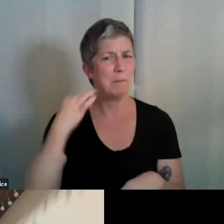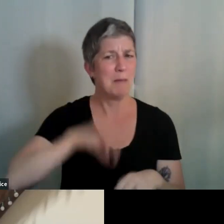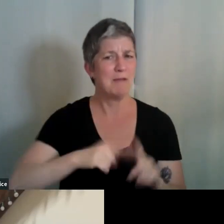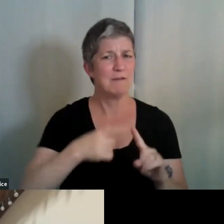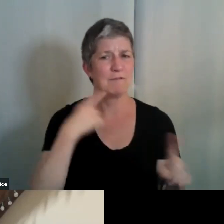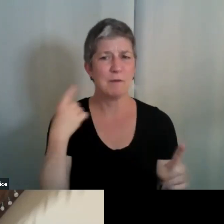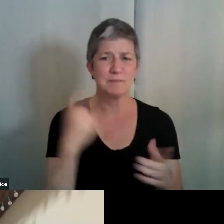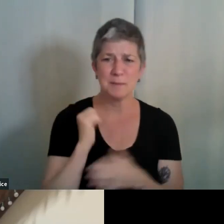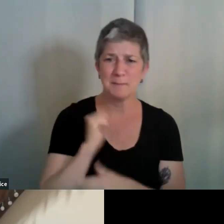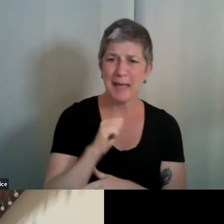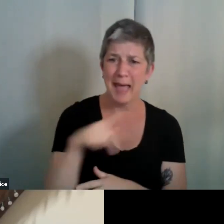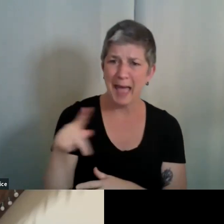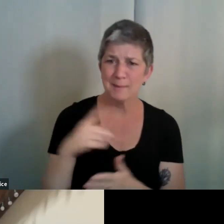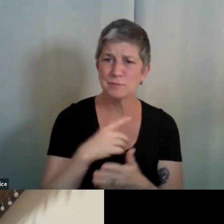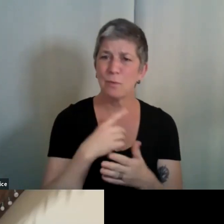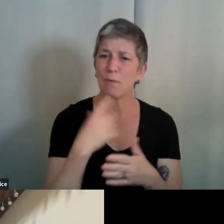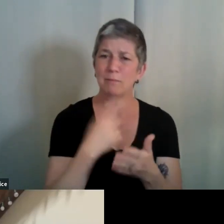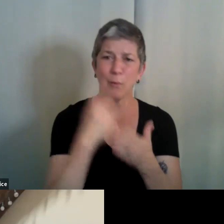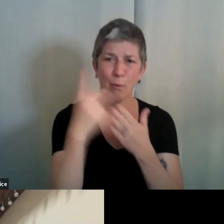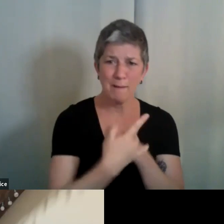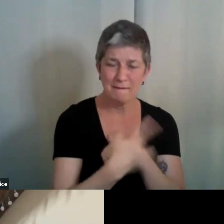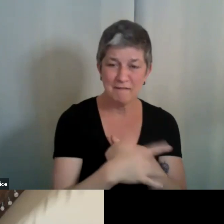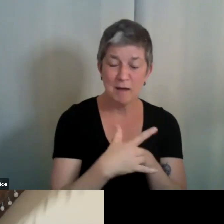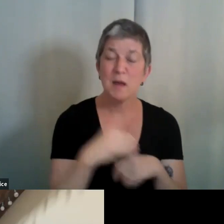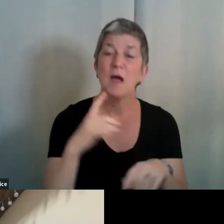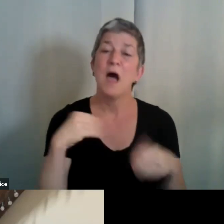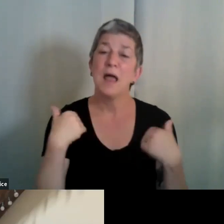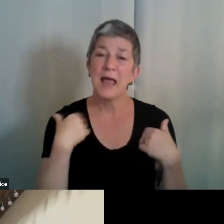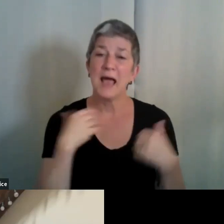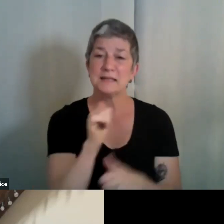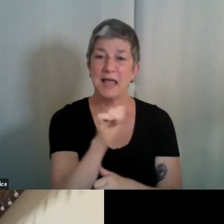is on the autism spectrum and currently uses an iPad and other